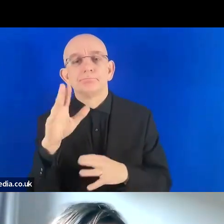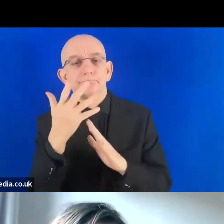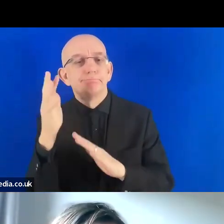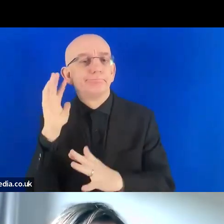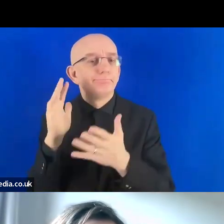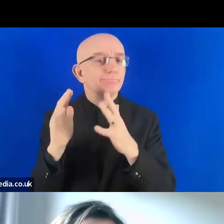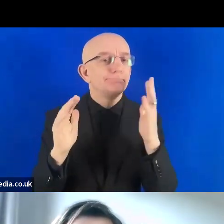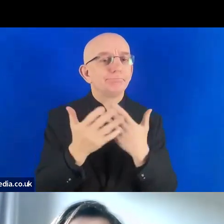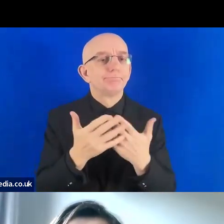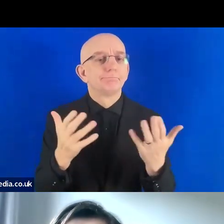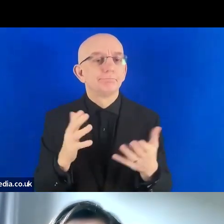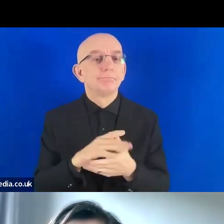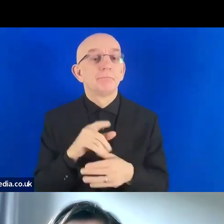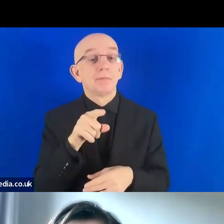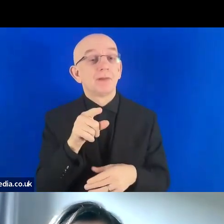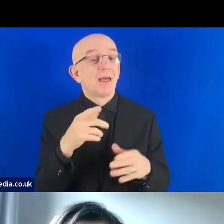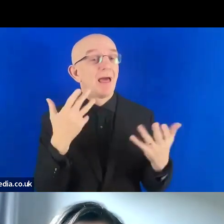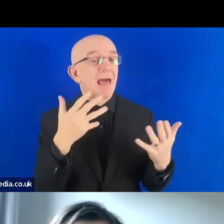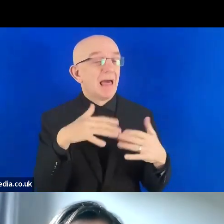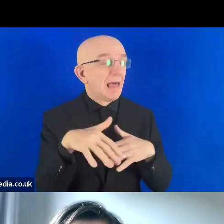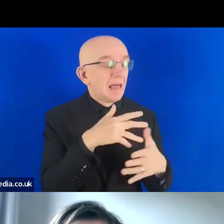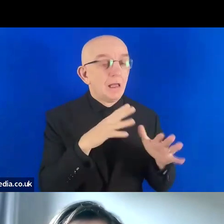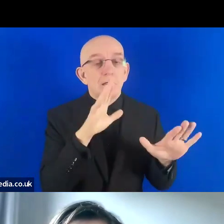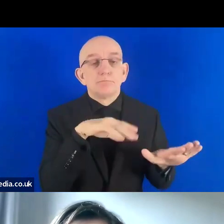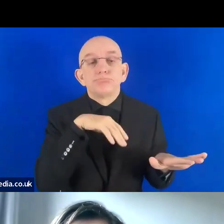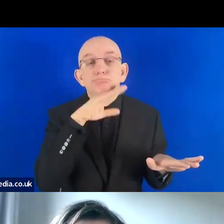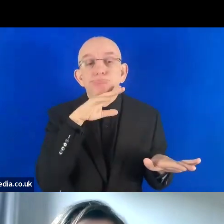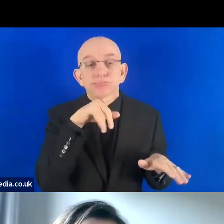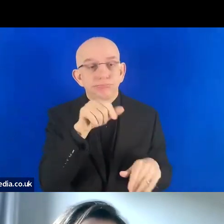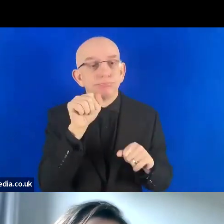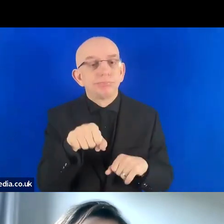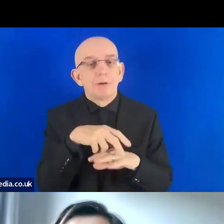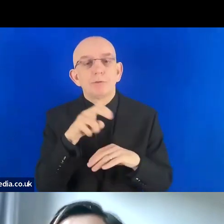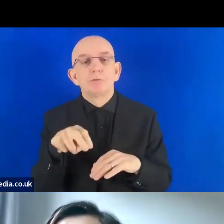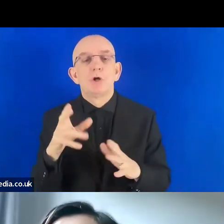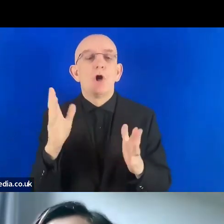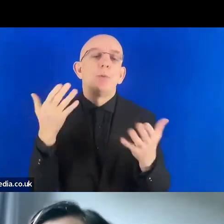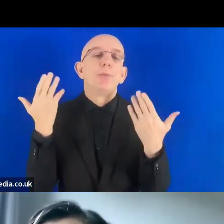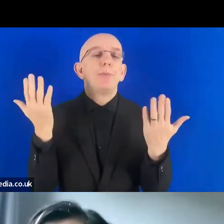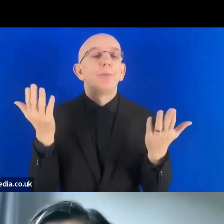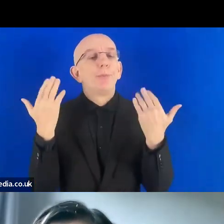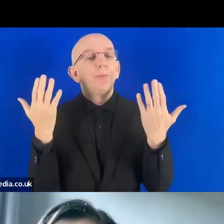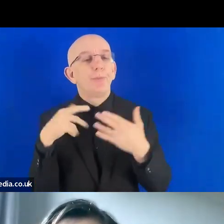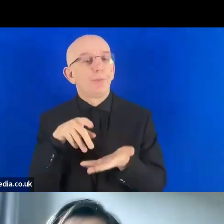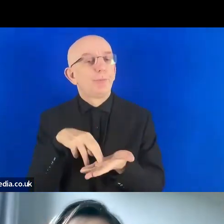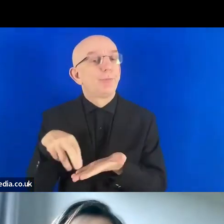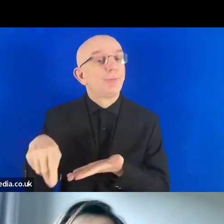So we're going to the next slide five minutes. Okay. And meanwhile I just want to say that we have other 35,